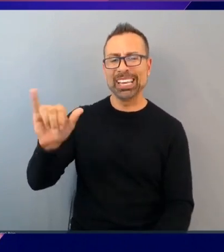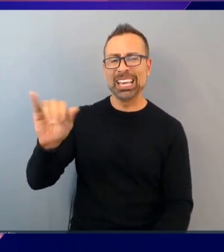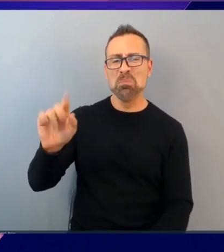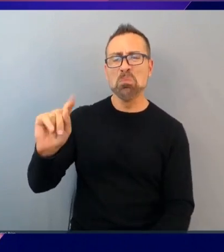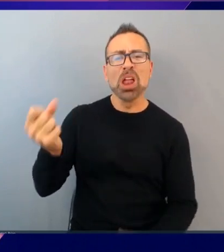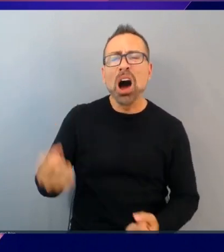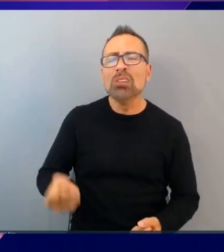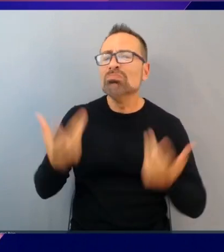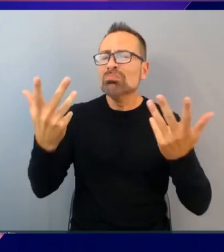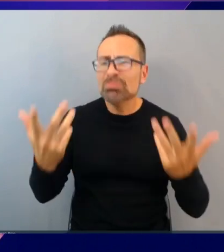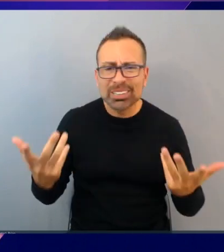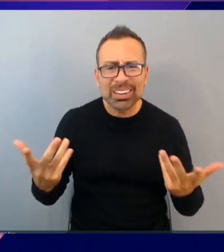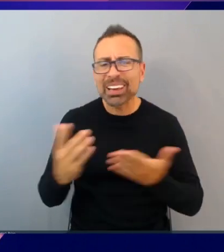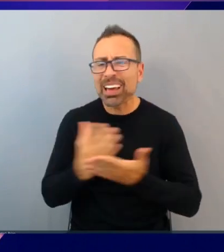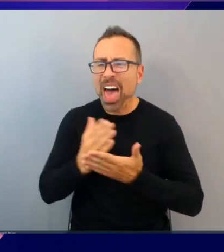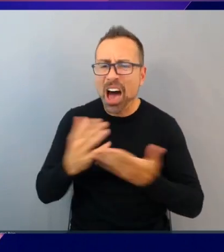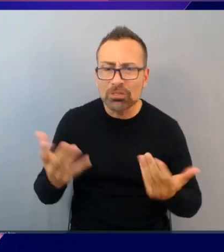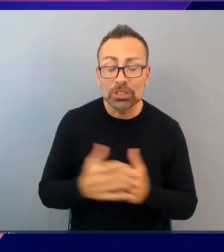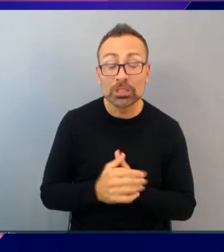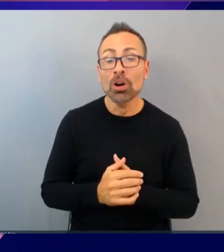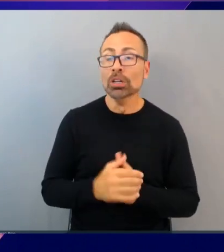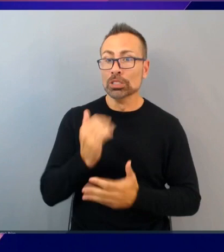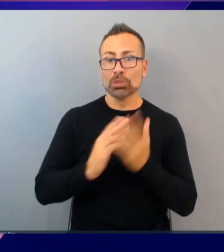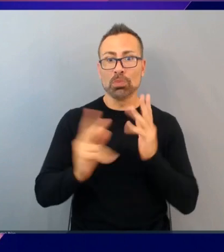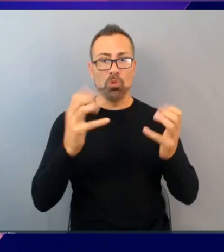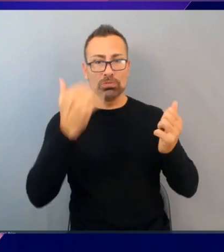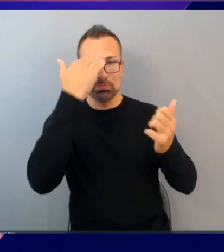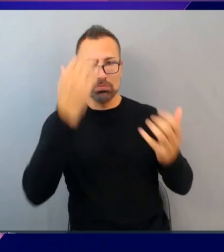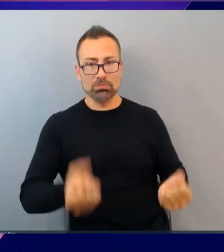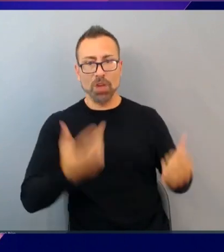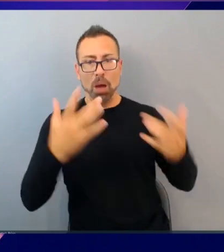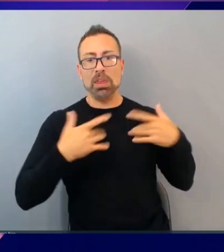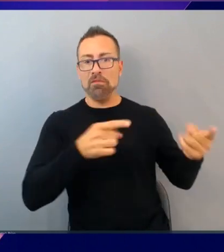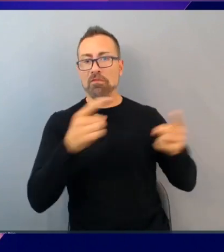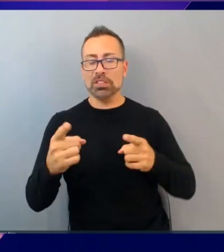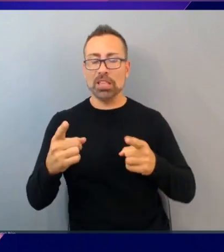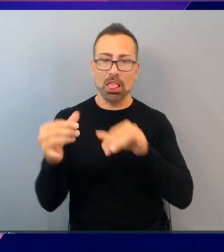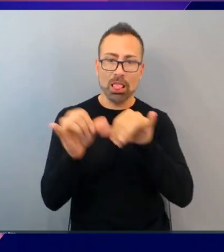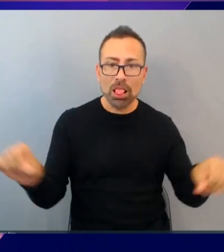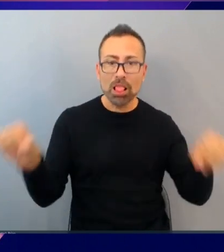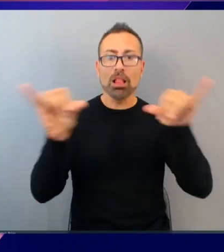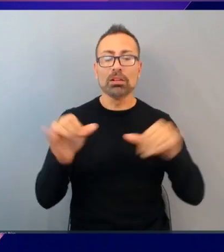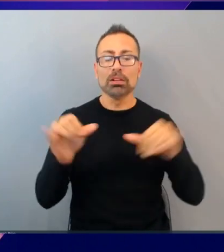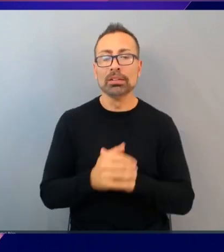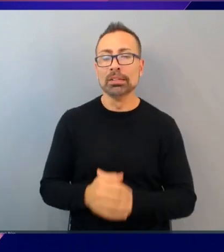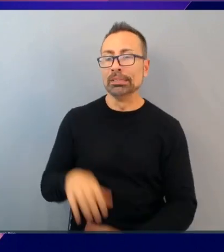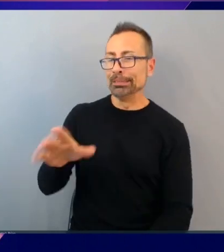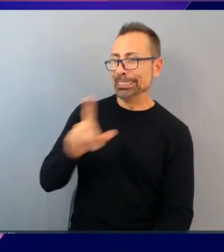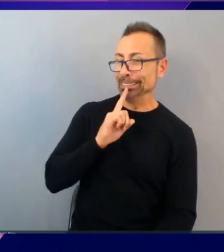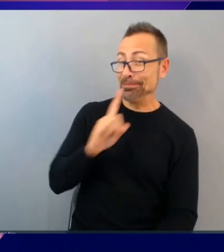how many events are happening all at once and yeah, give us an idea of payload. It's actually really, really simple, so. Oh, okay.